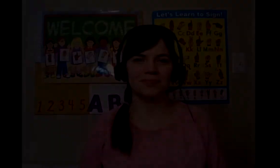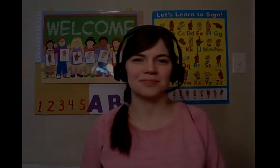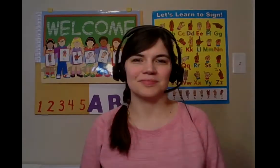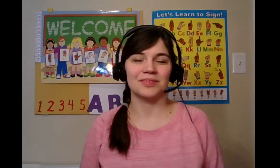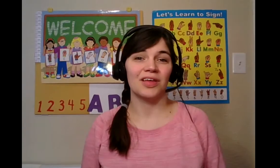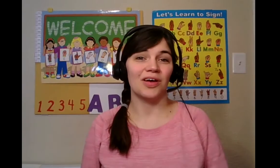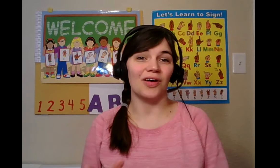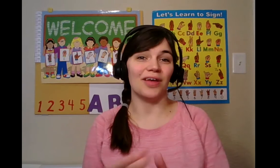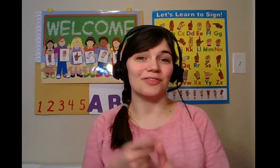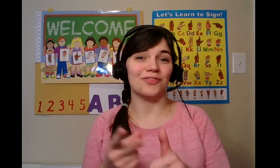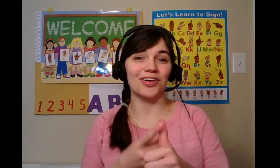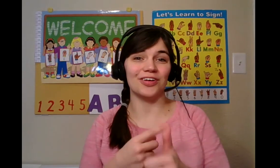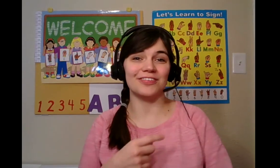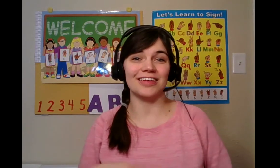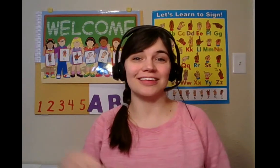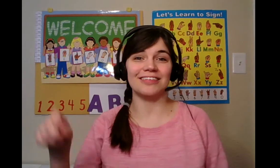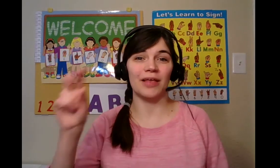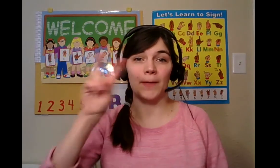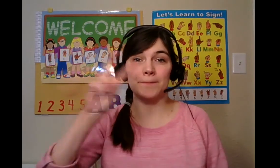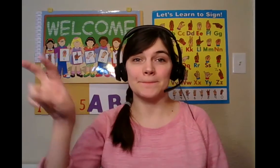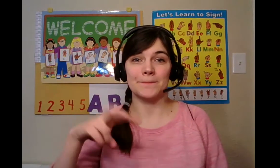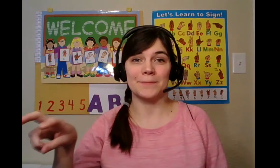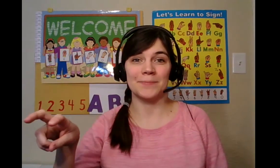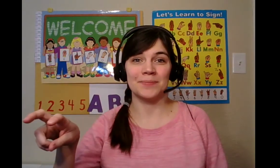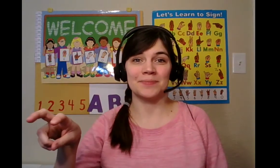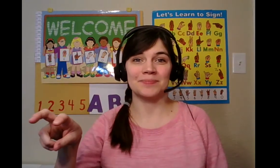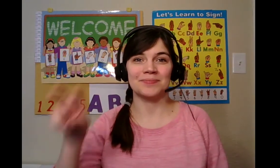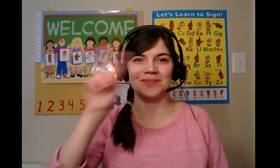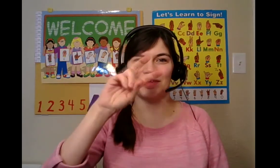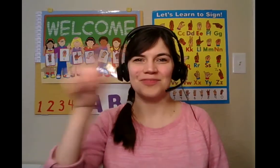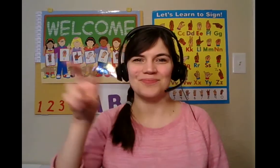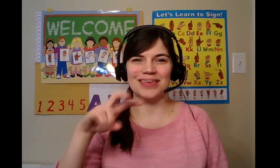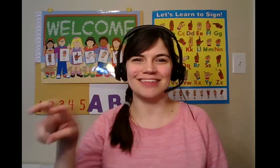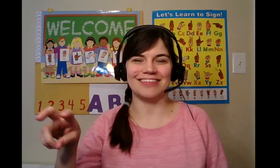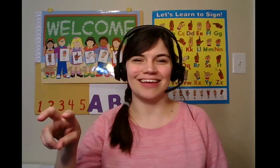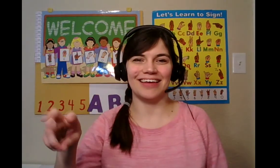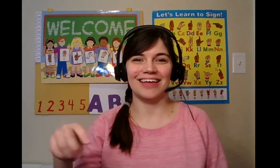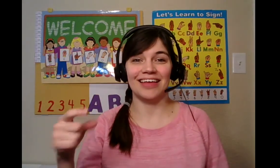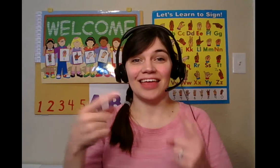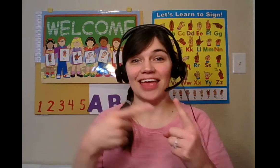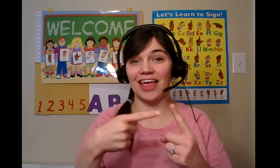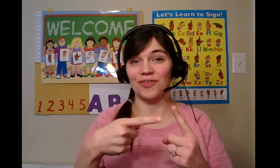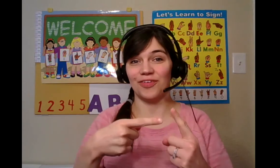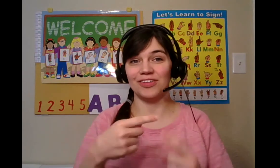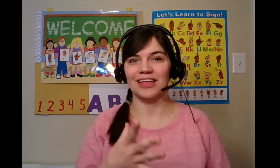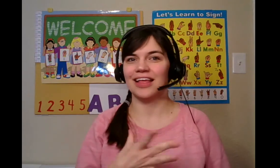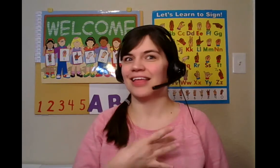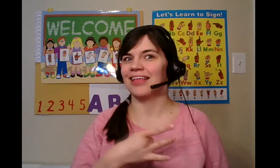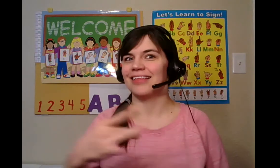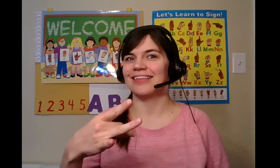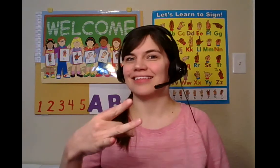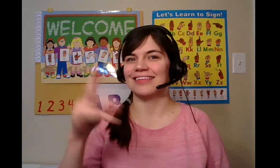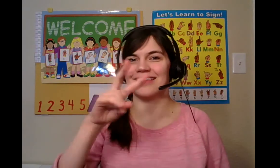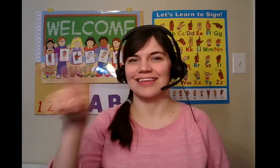All right first is pizza, Harold,